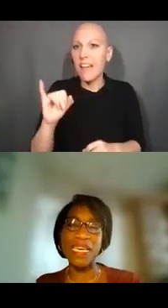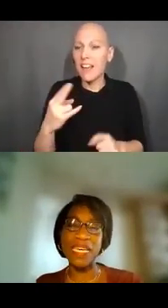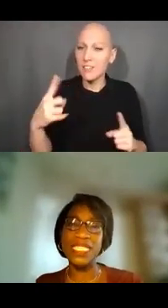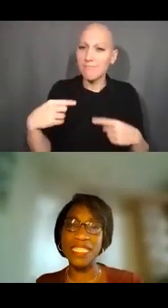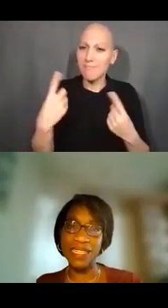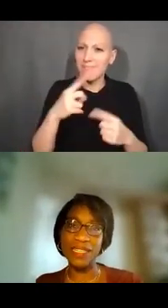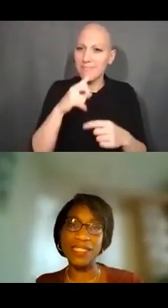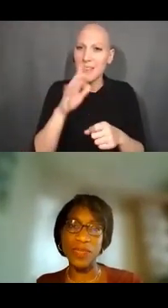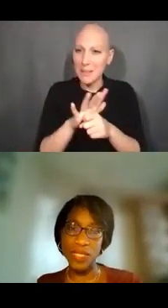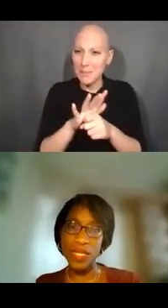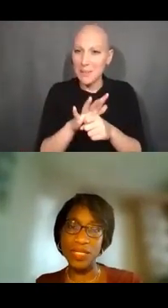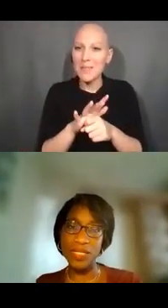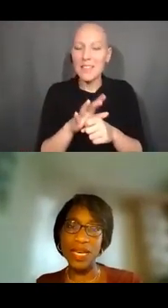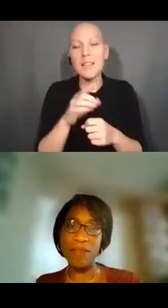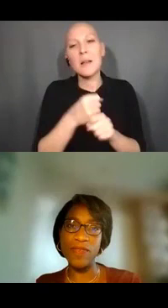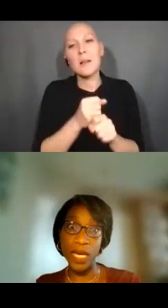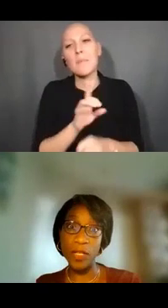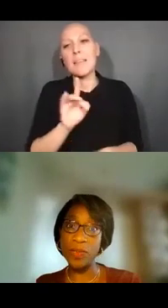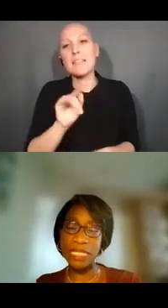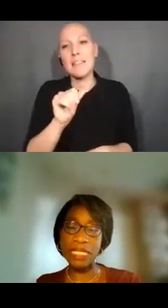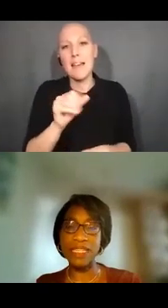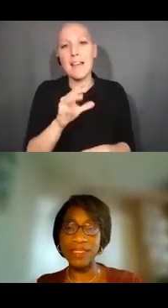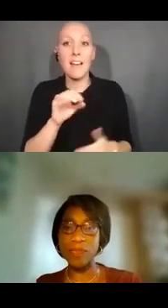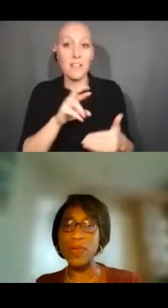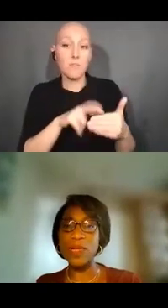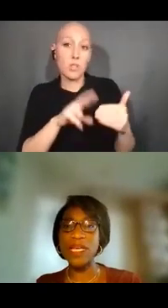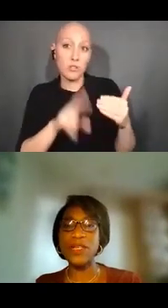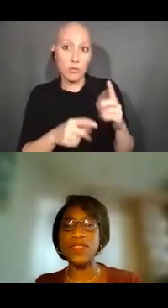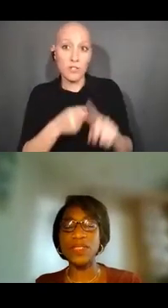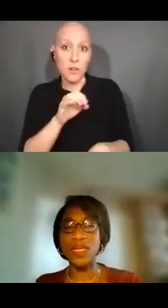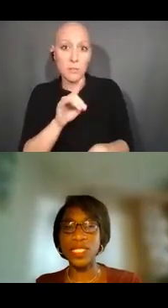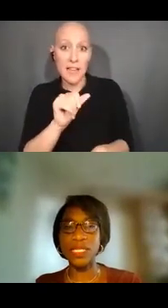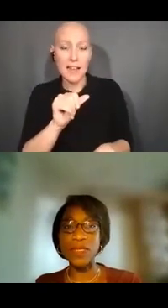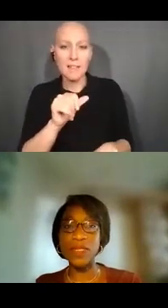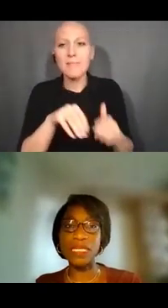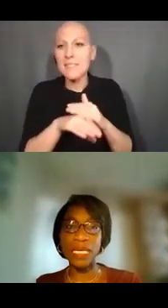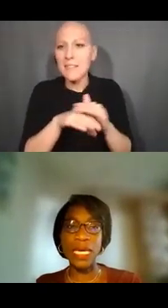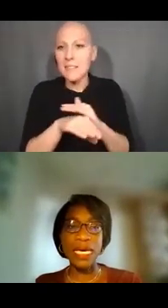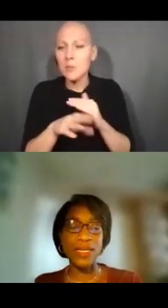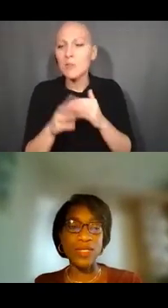to making data that results available and accessible for the large community.